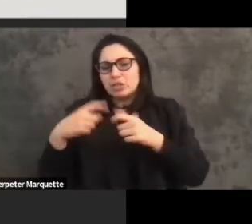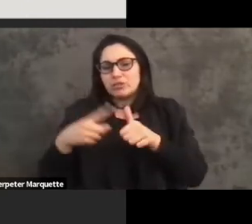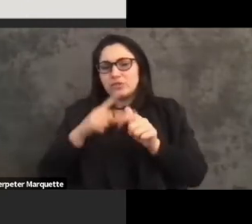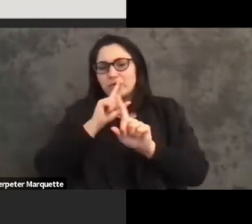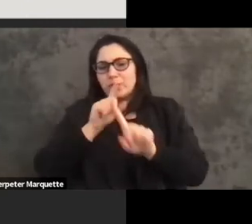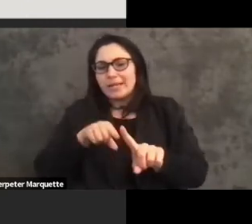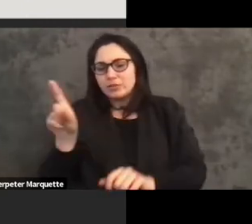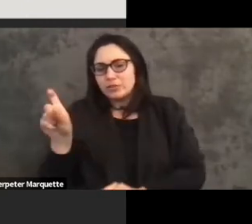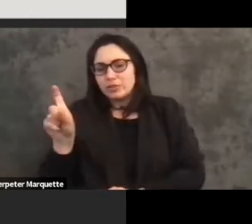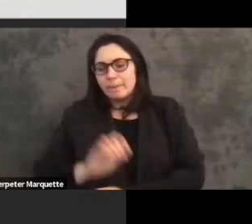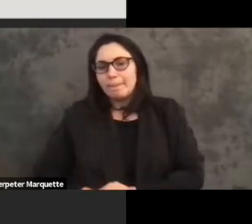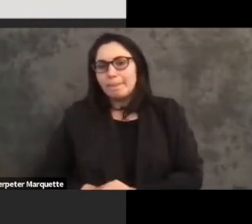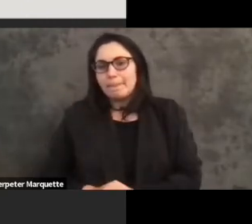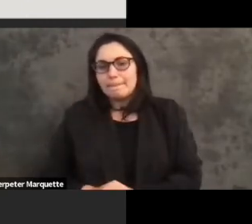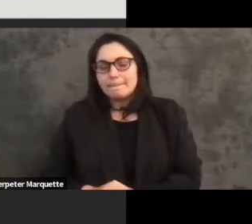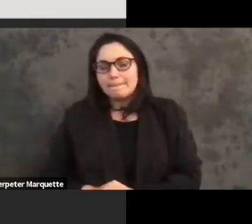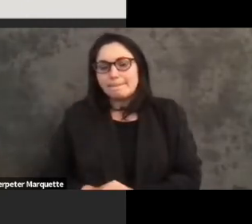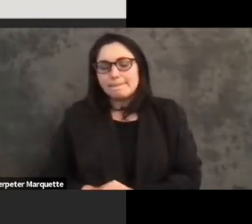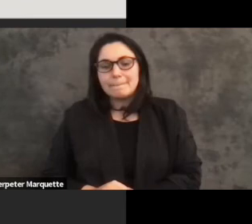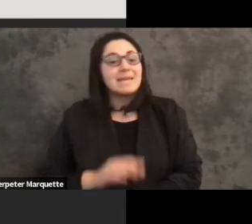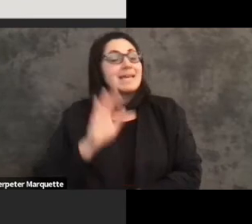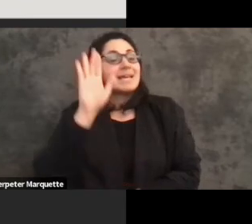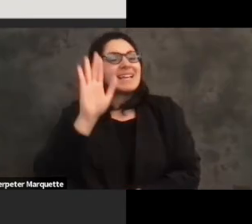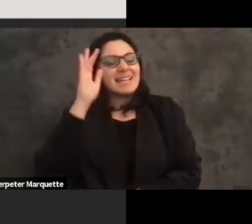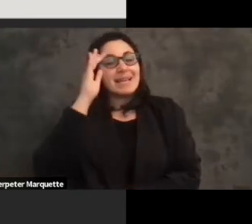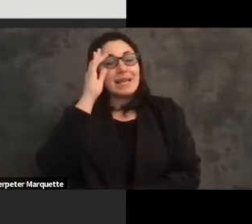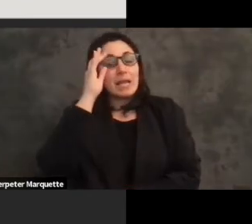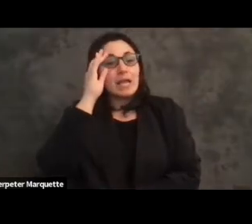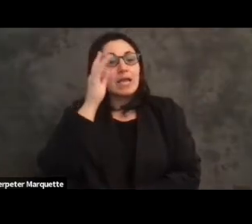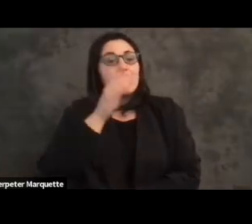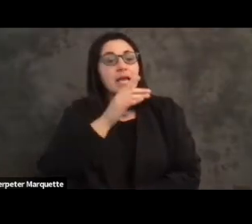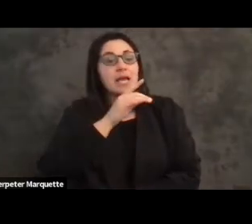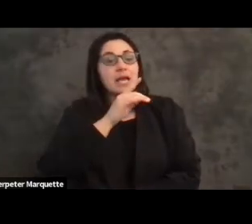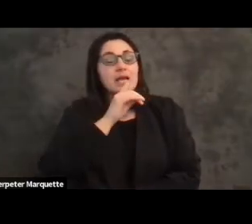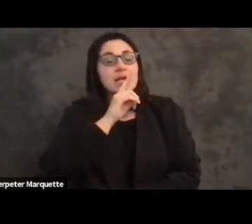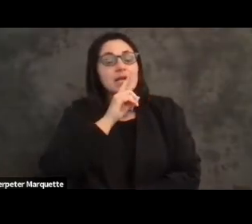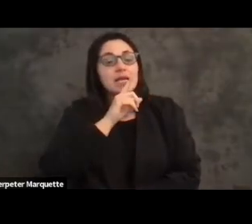have it translated but first I'm wondering, Gabriel, would you like to read in Spanish with the answer?